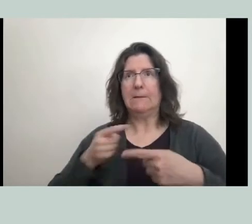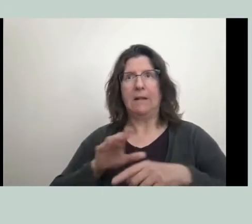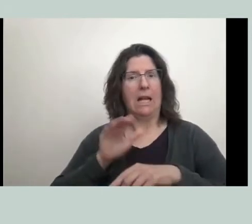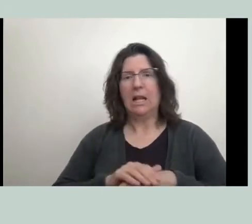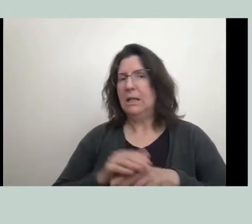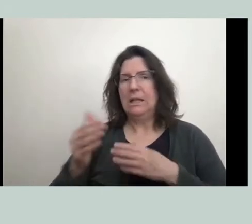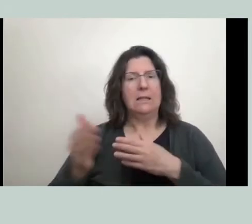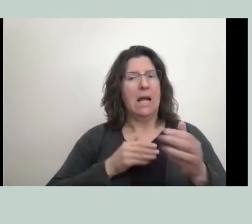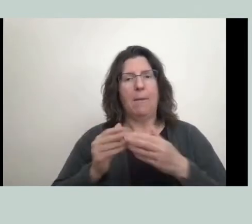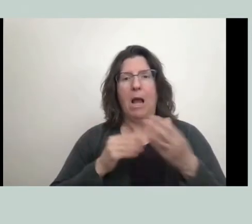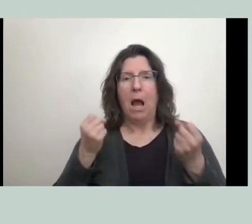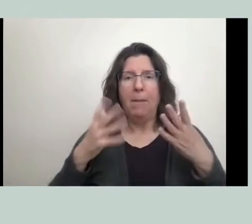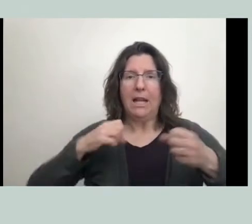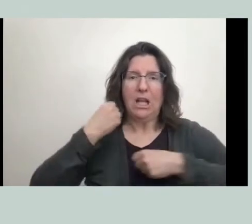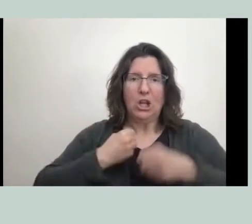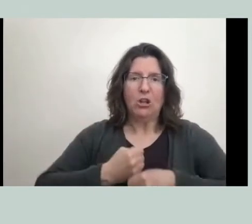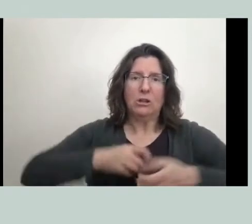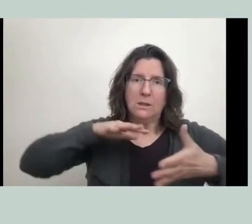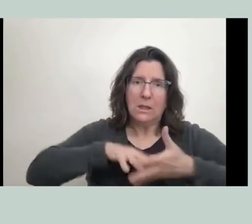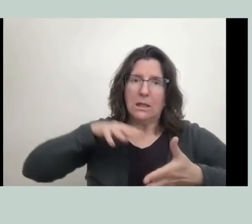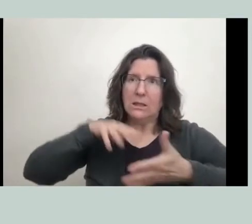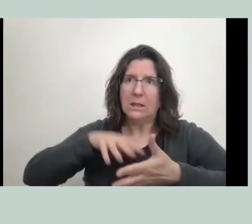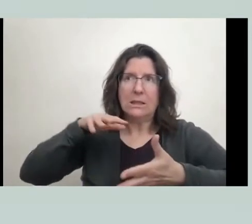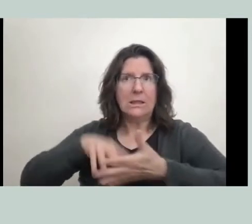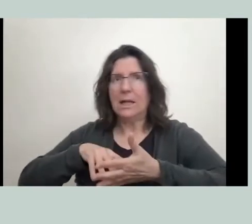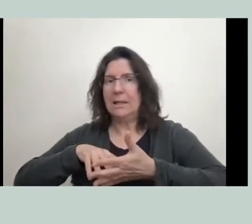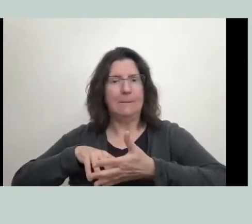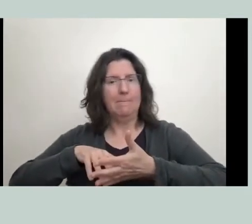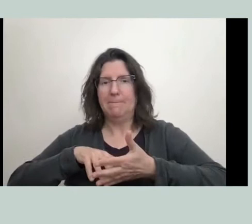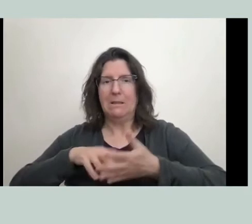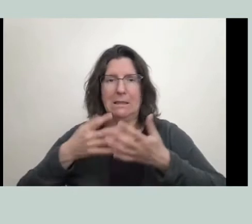Even though they may have studied English for a number of years, we note that they still